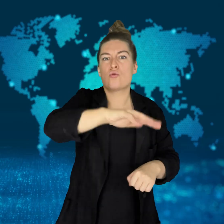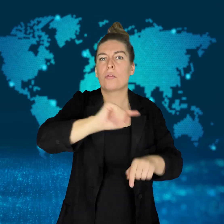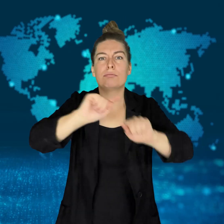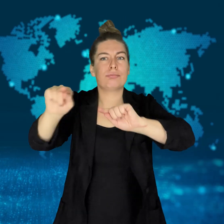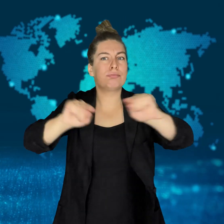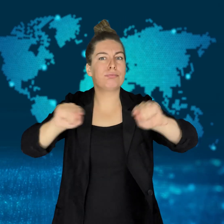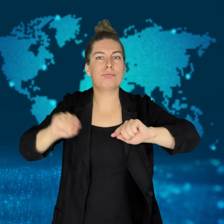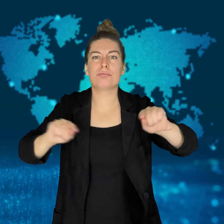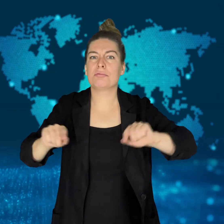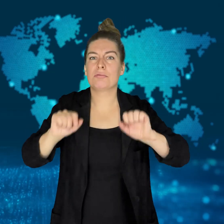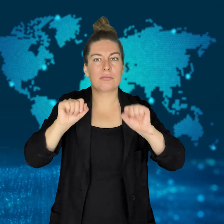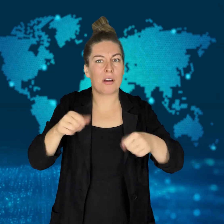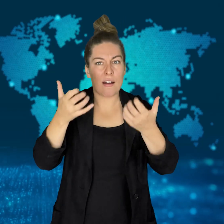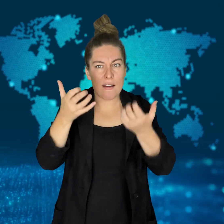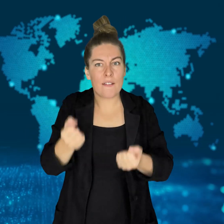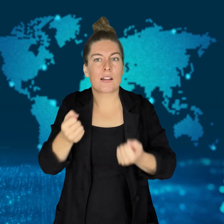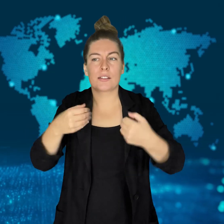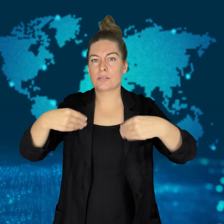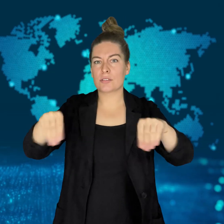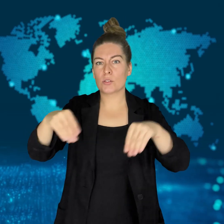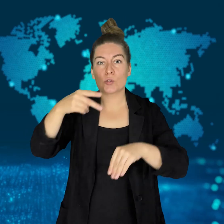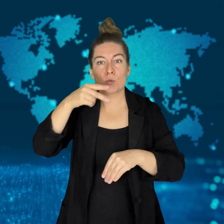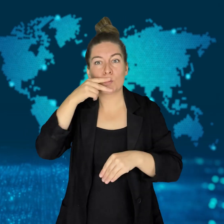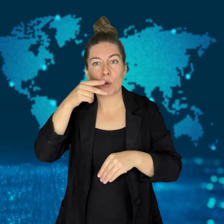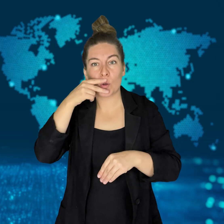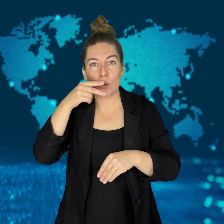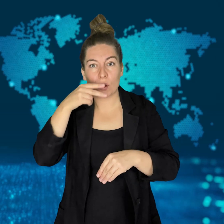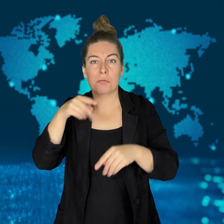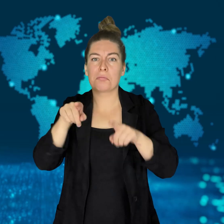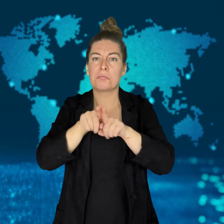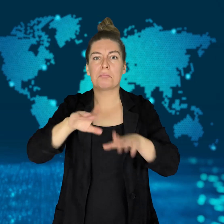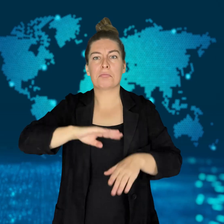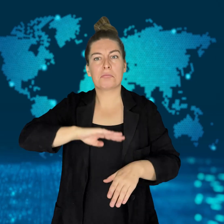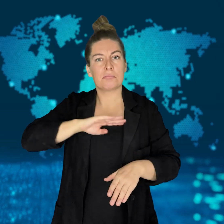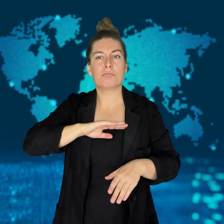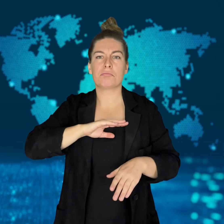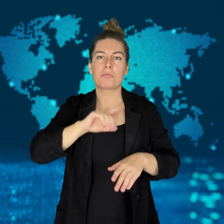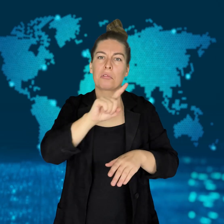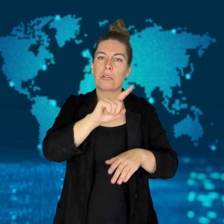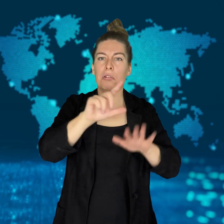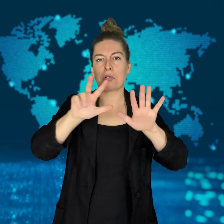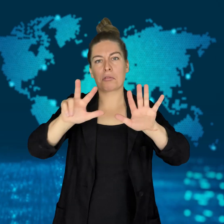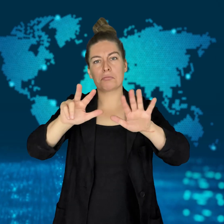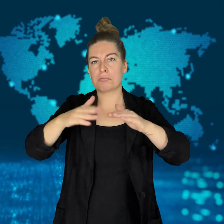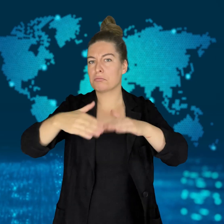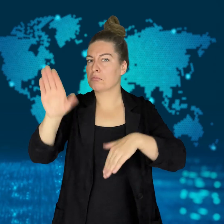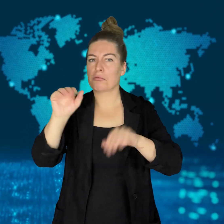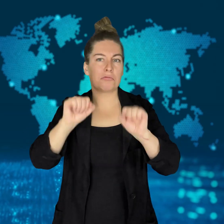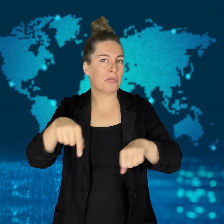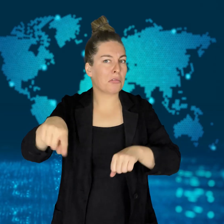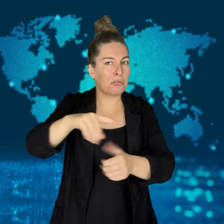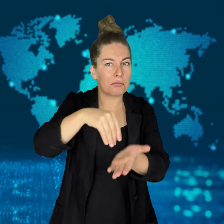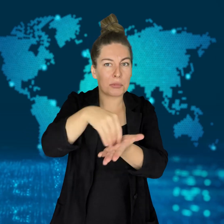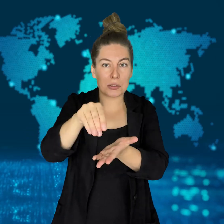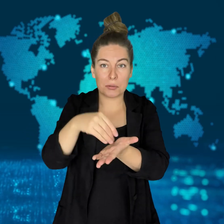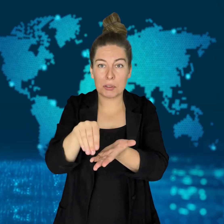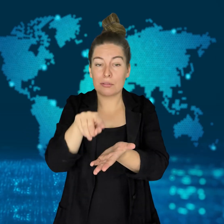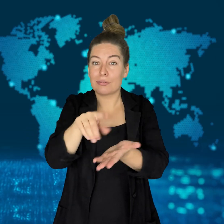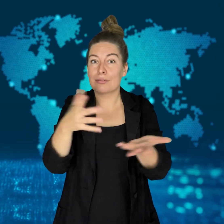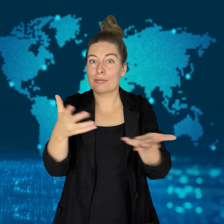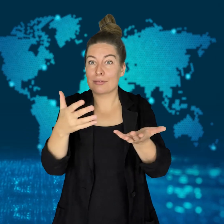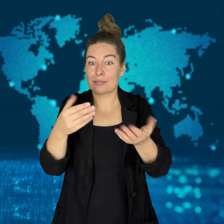and other smoking products to anyone over 18 years old.